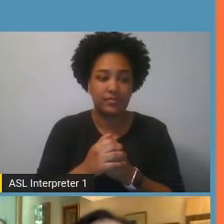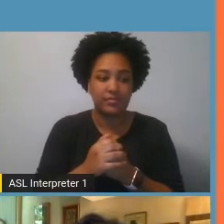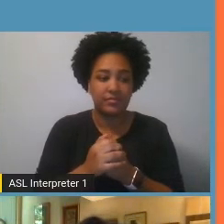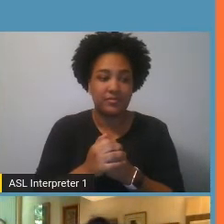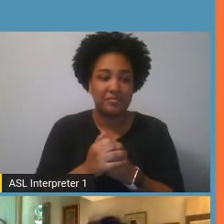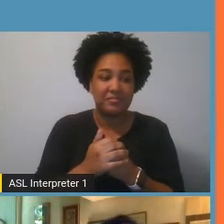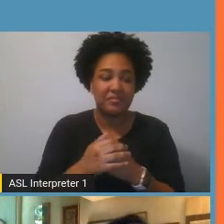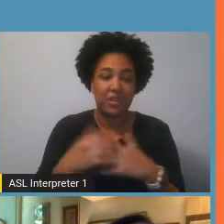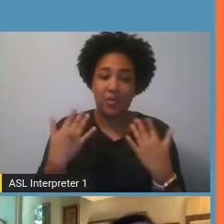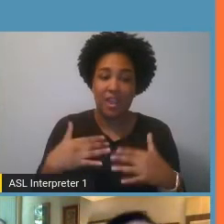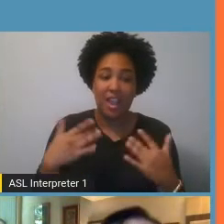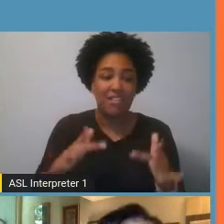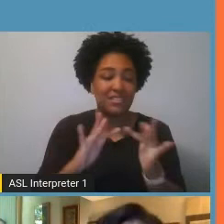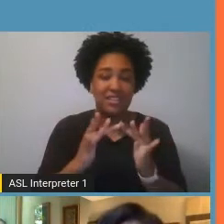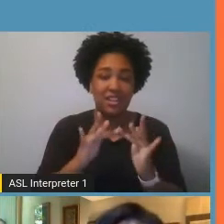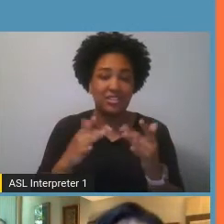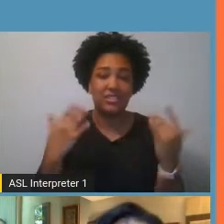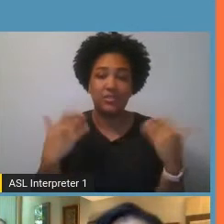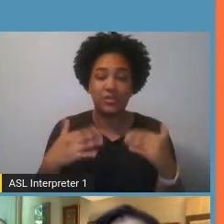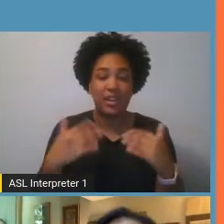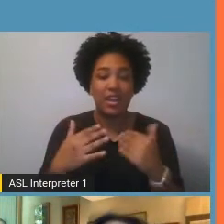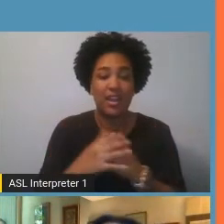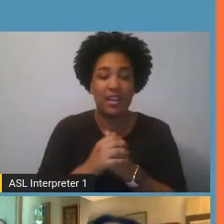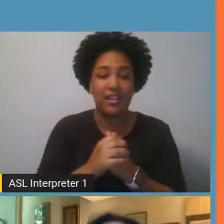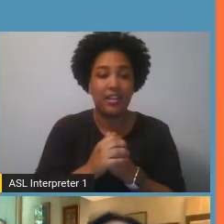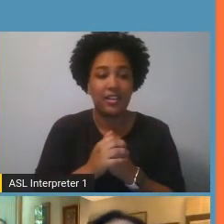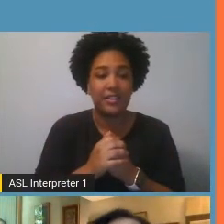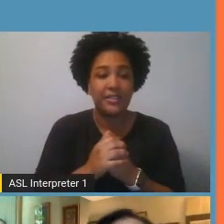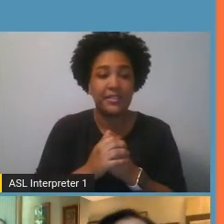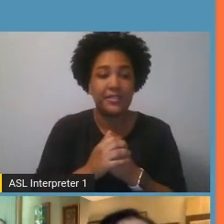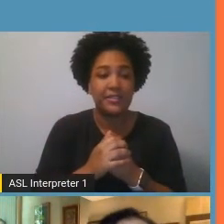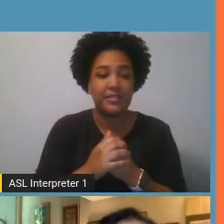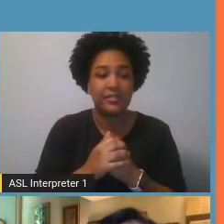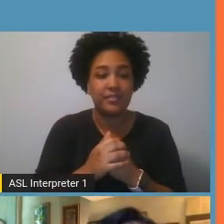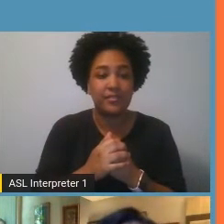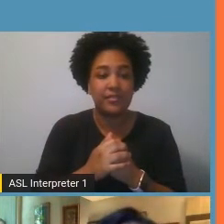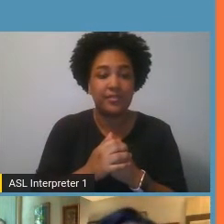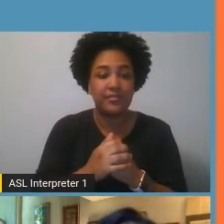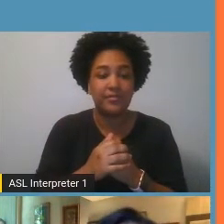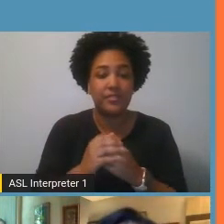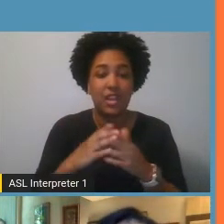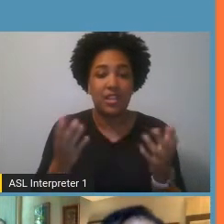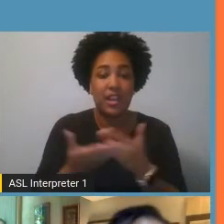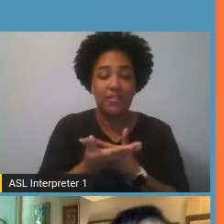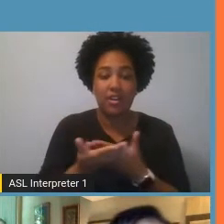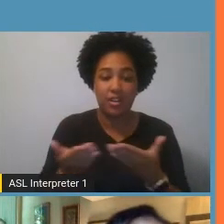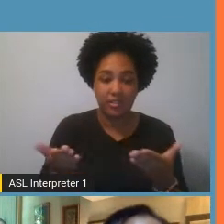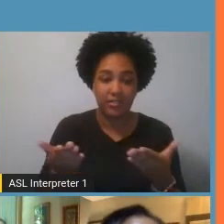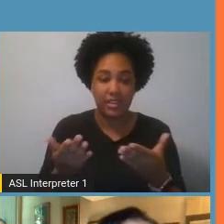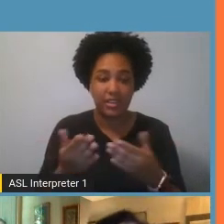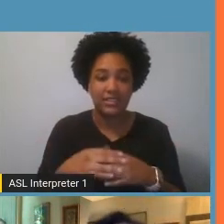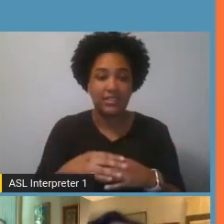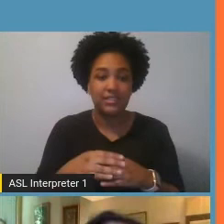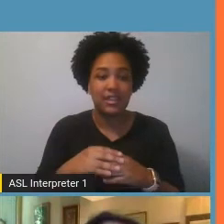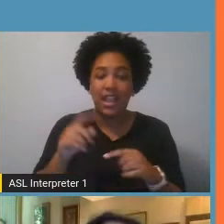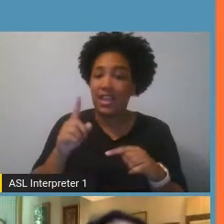offers untapped revenue in terms of their many artifacts that can't be photographed because of